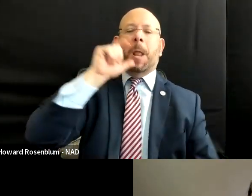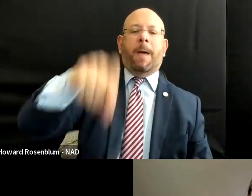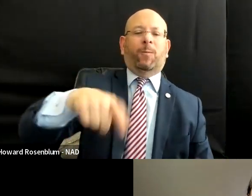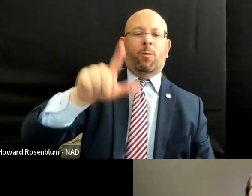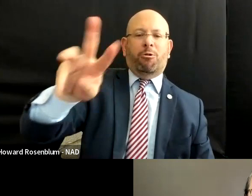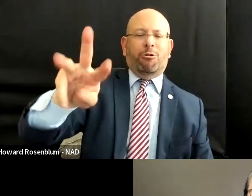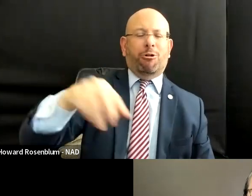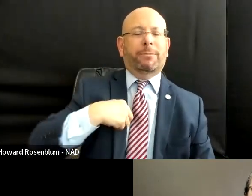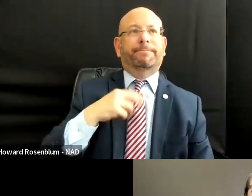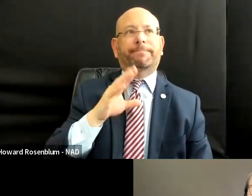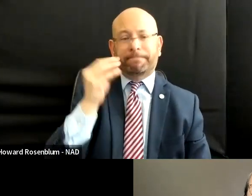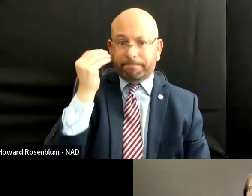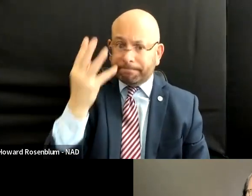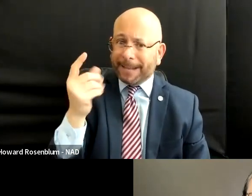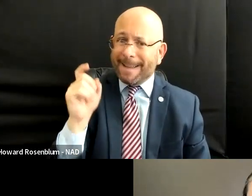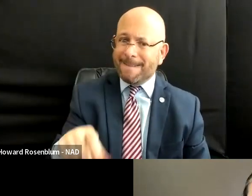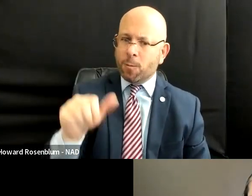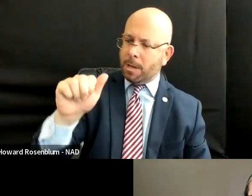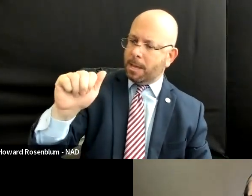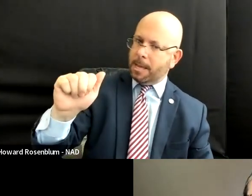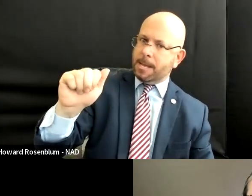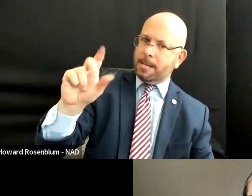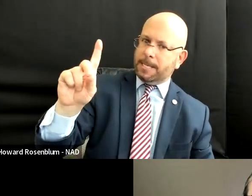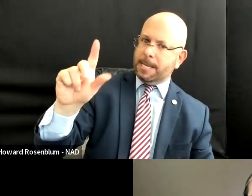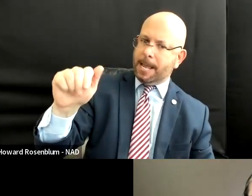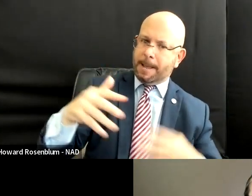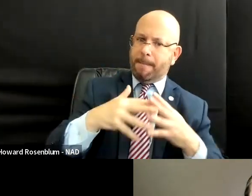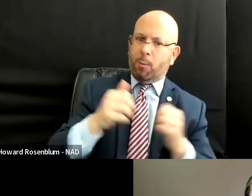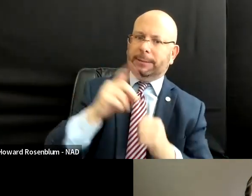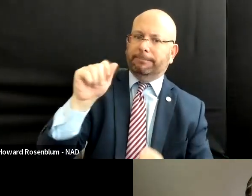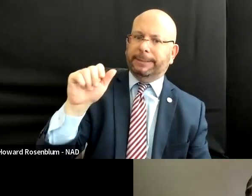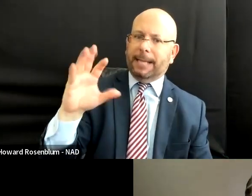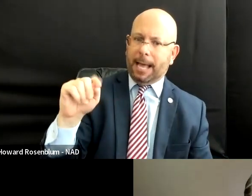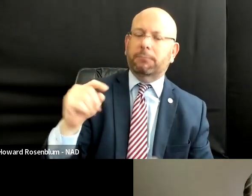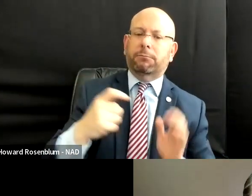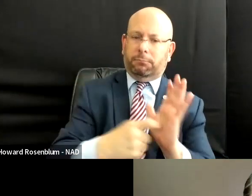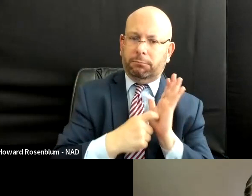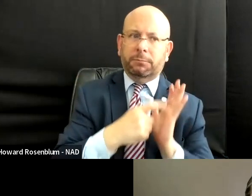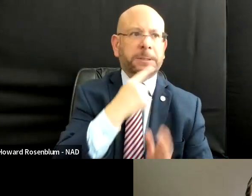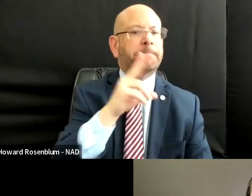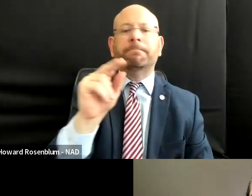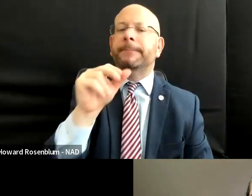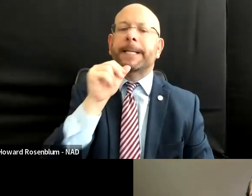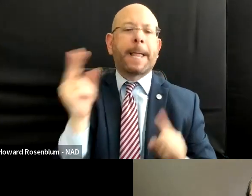comes to digital captioning, we kept saying, yes, this is possible and they kept saying